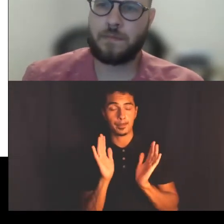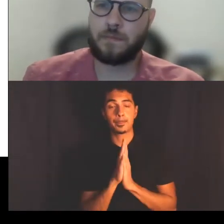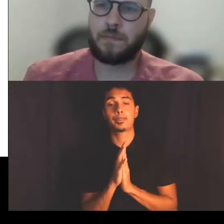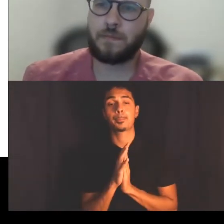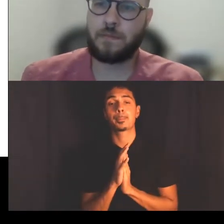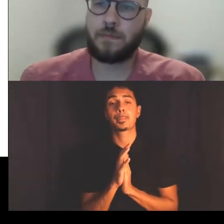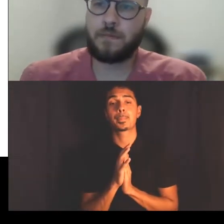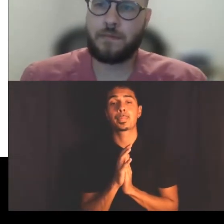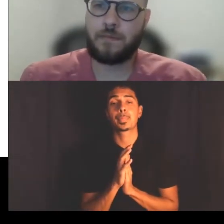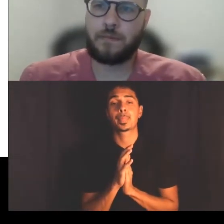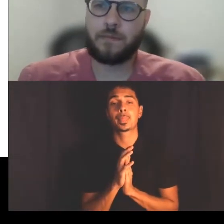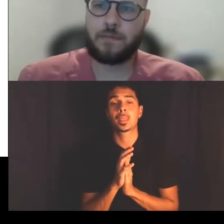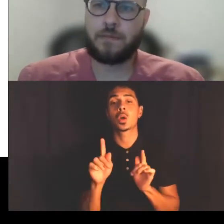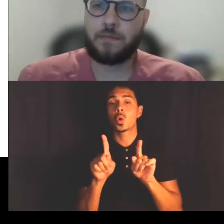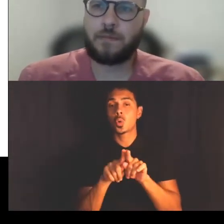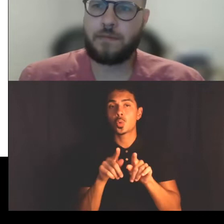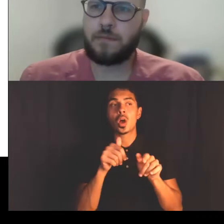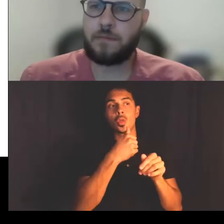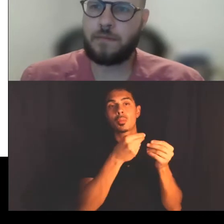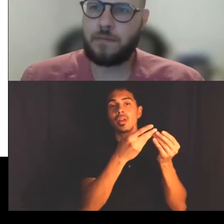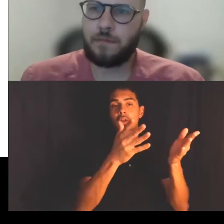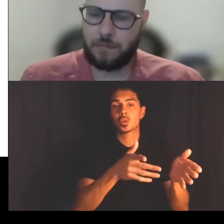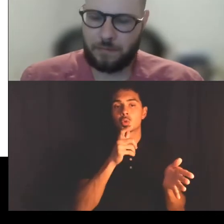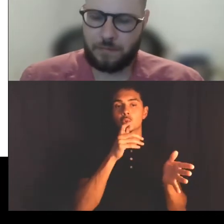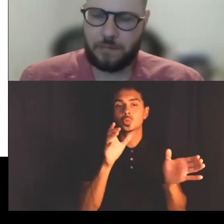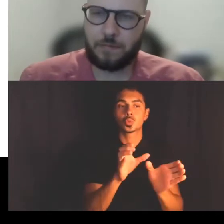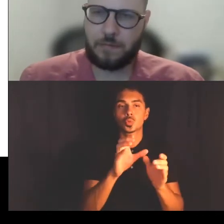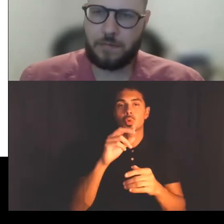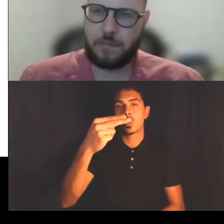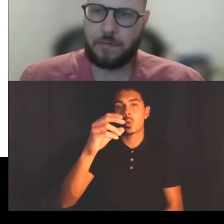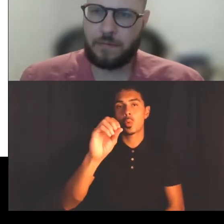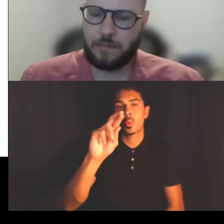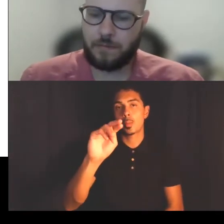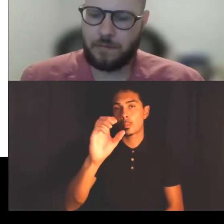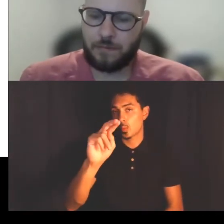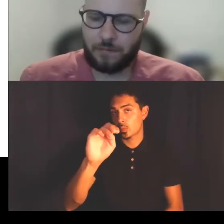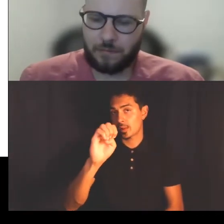who do trans hormone therapy like myself, for example,